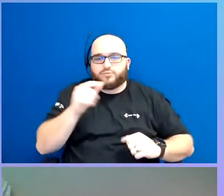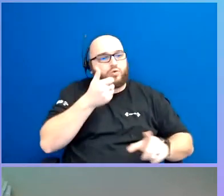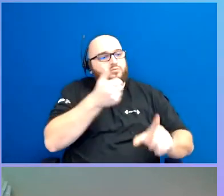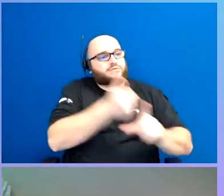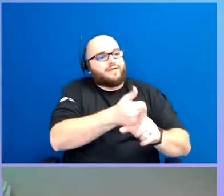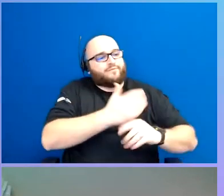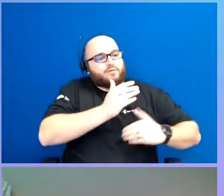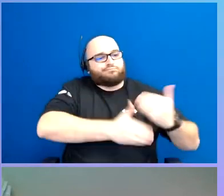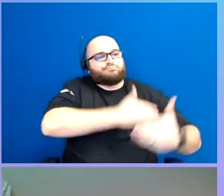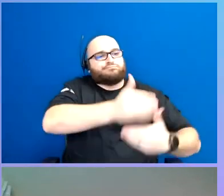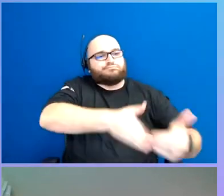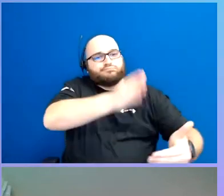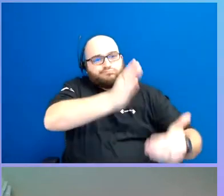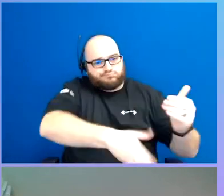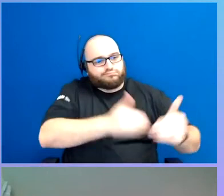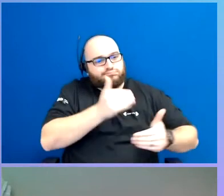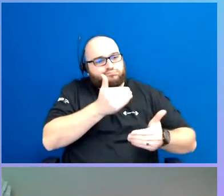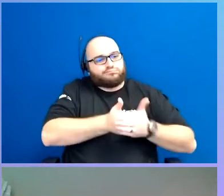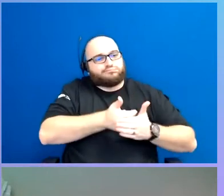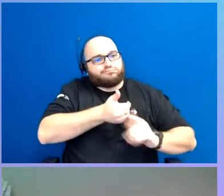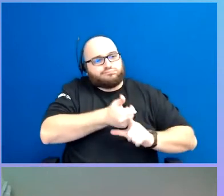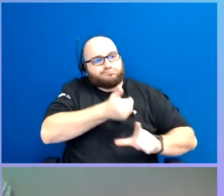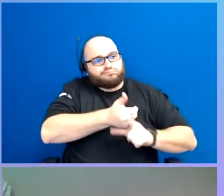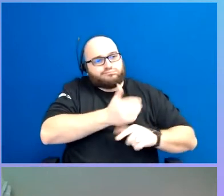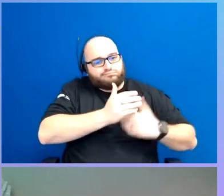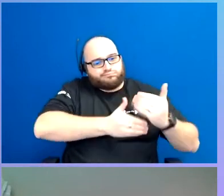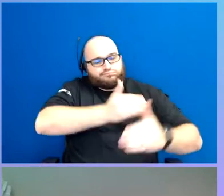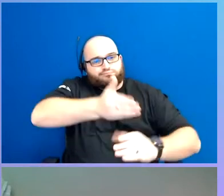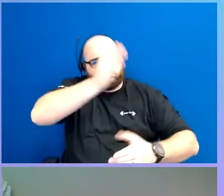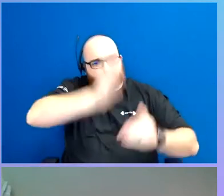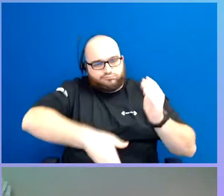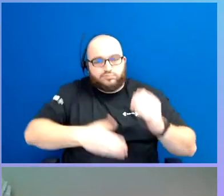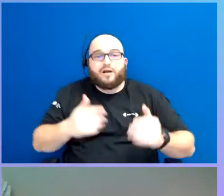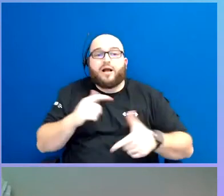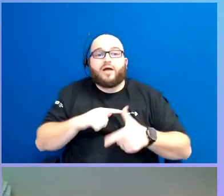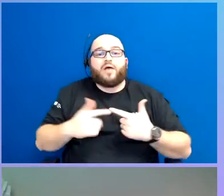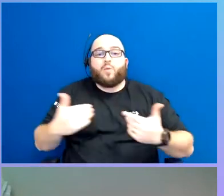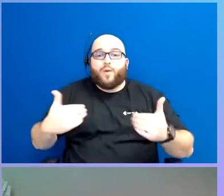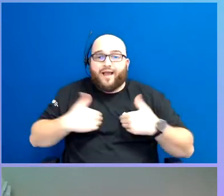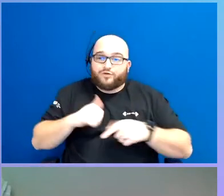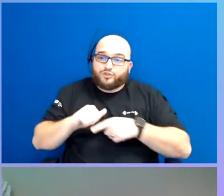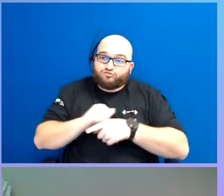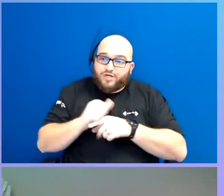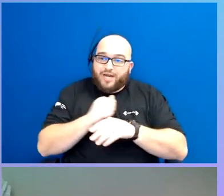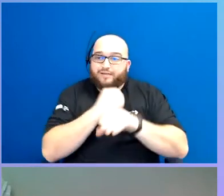trainings, live training